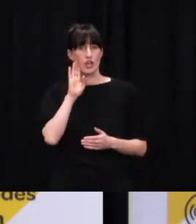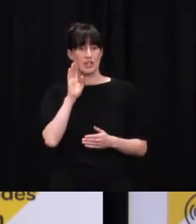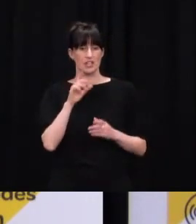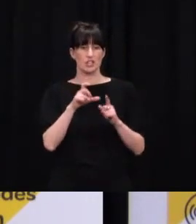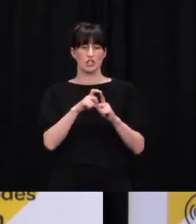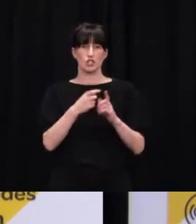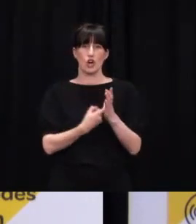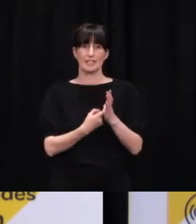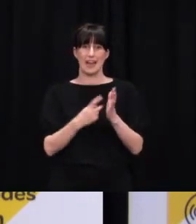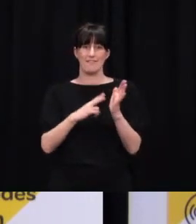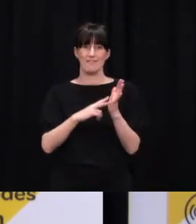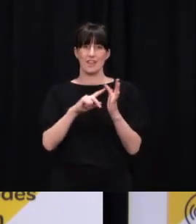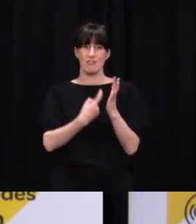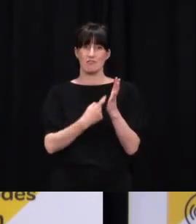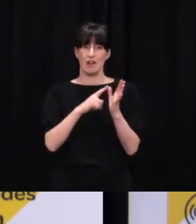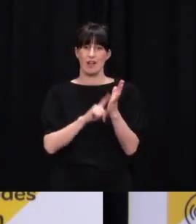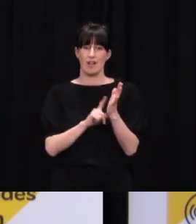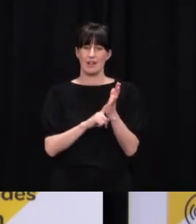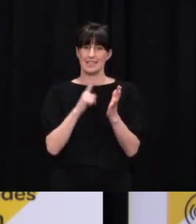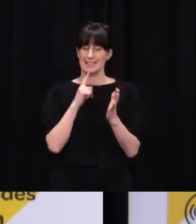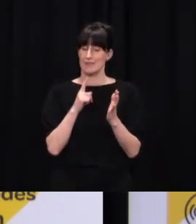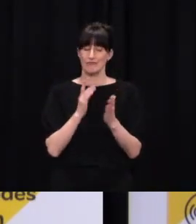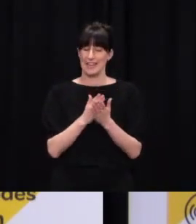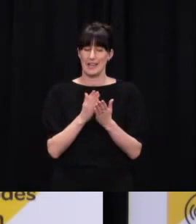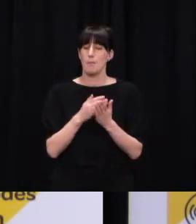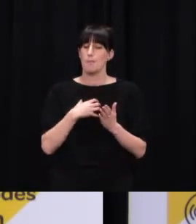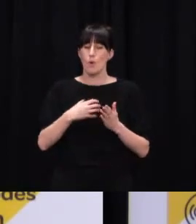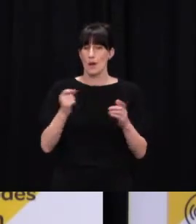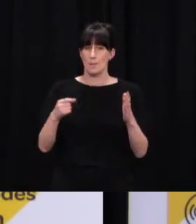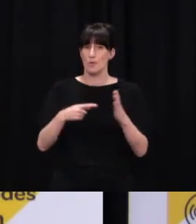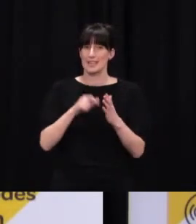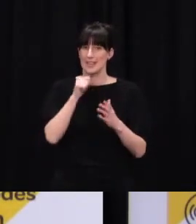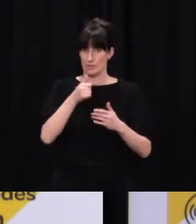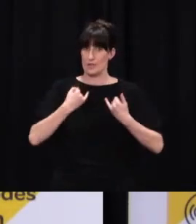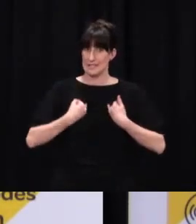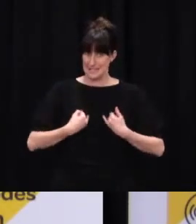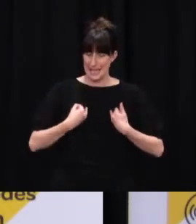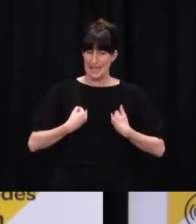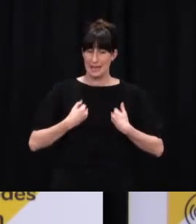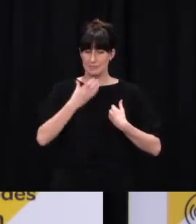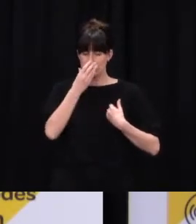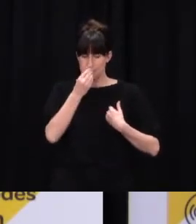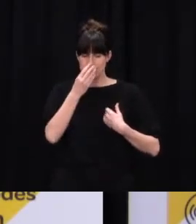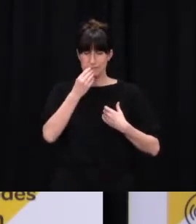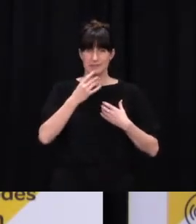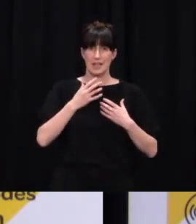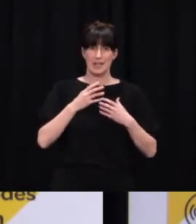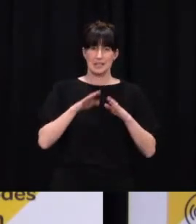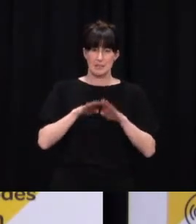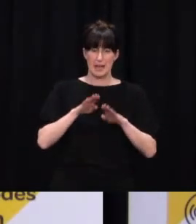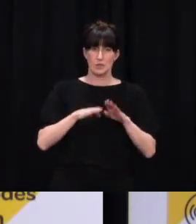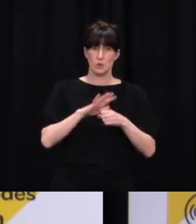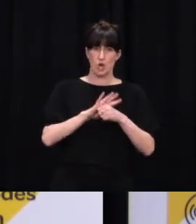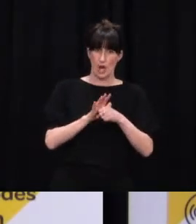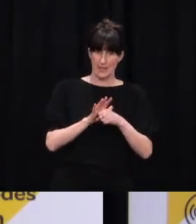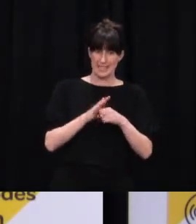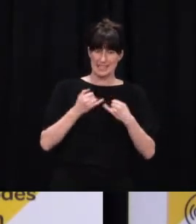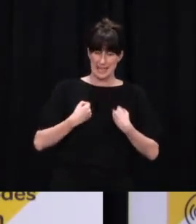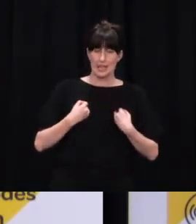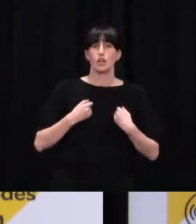smaller communities asking for